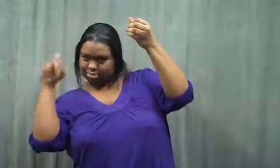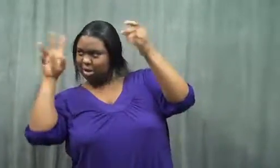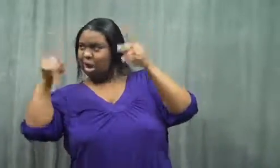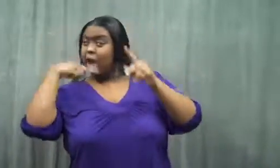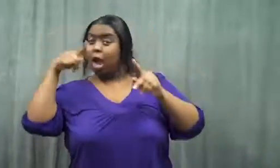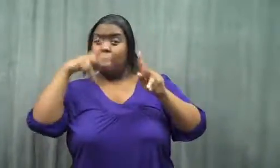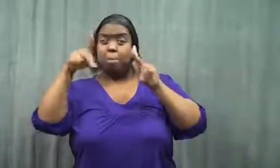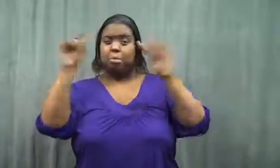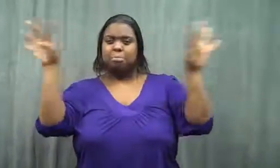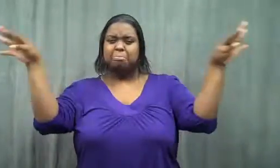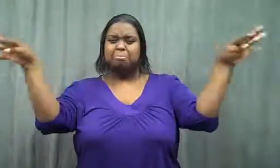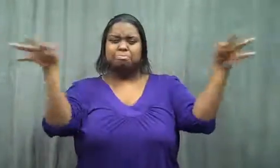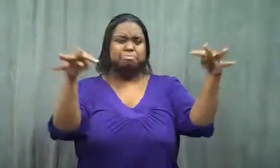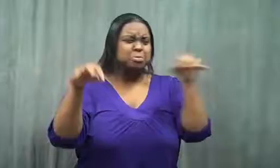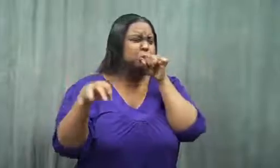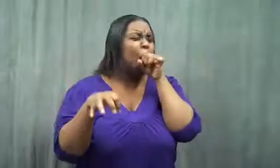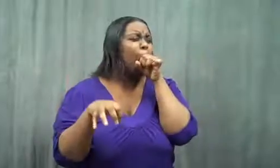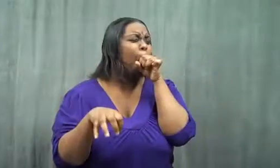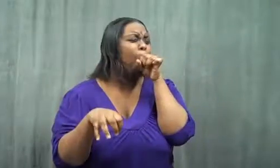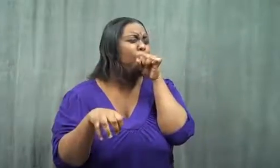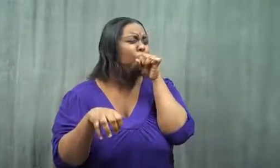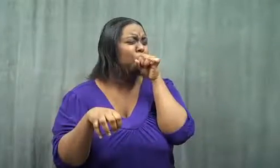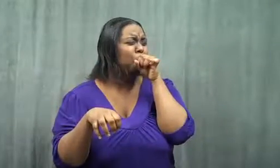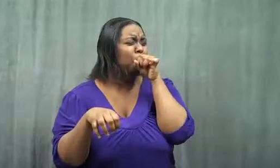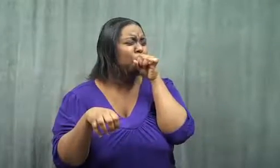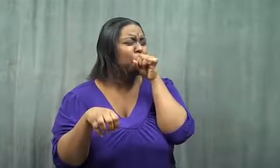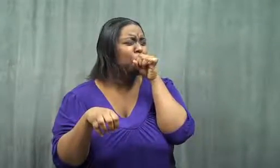Hearing people were looking at us and exclaiming.